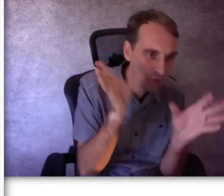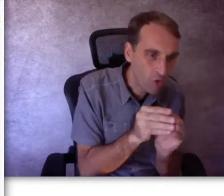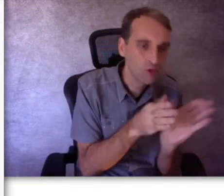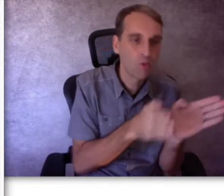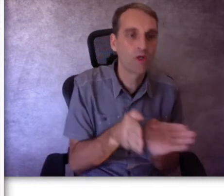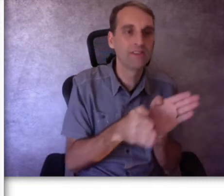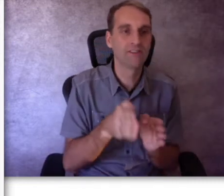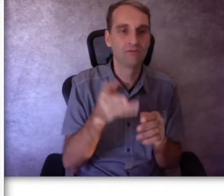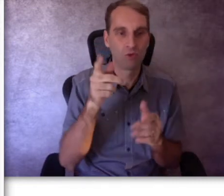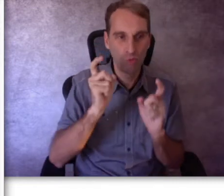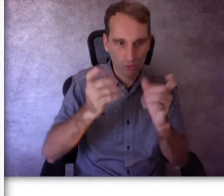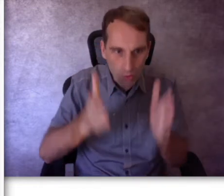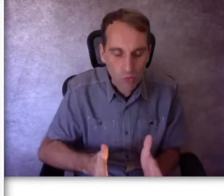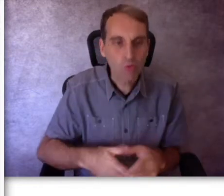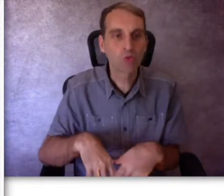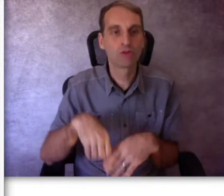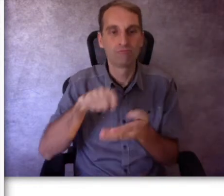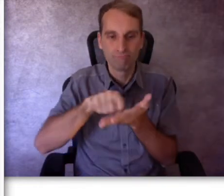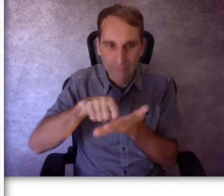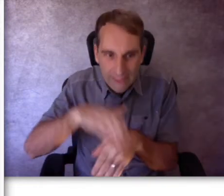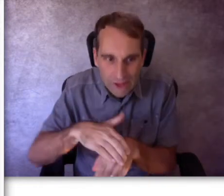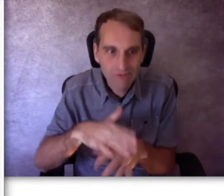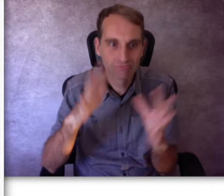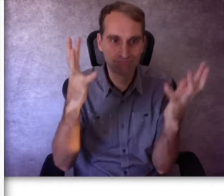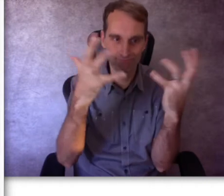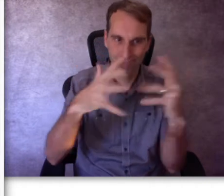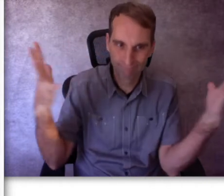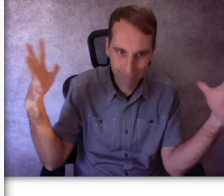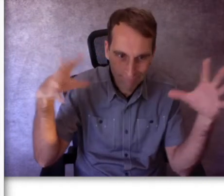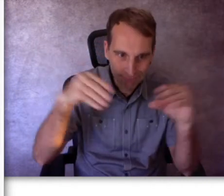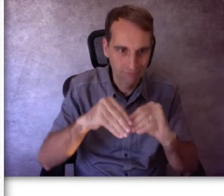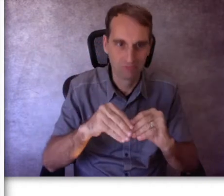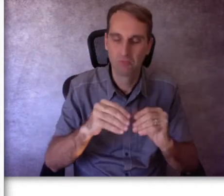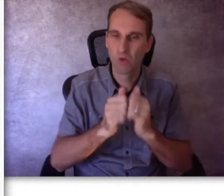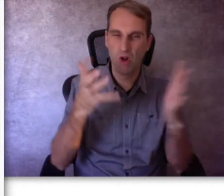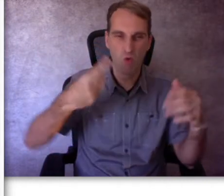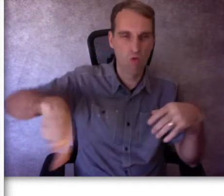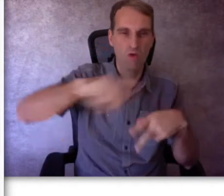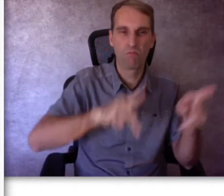with signed conference proceedings, contributors, and English text, integrated into one.